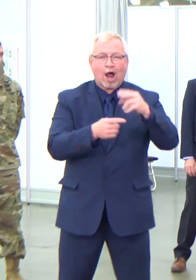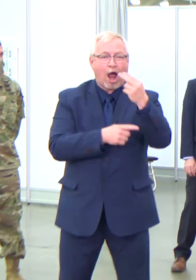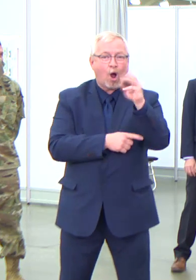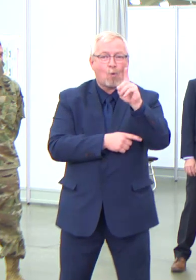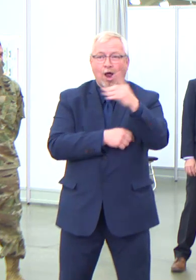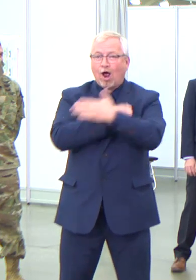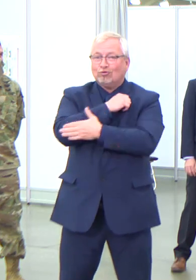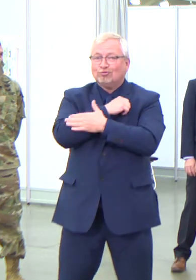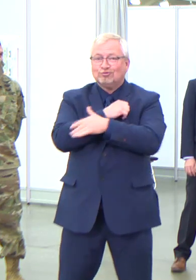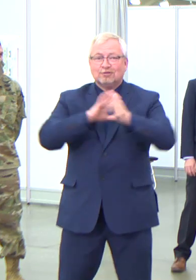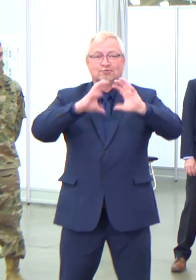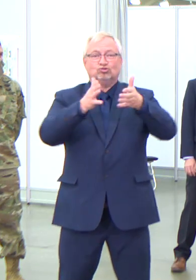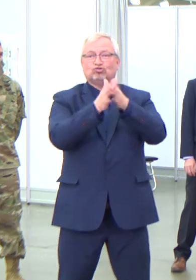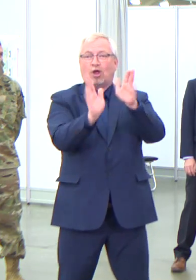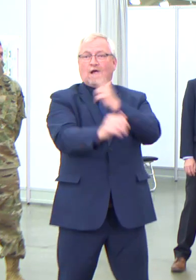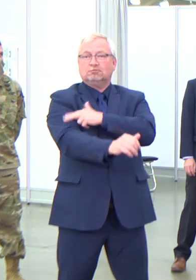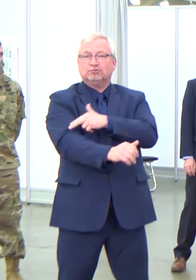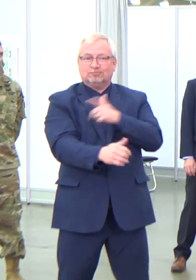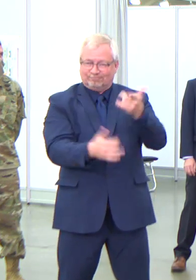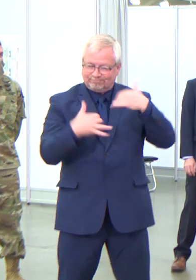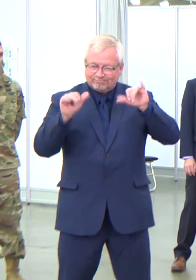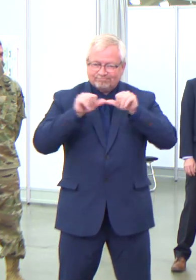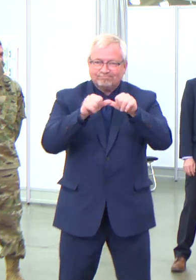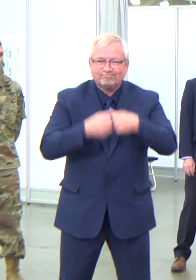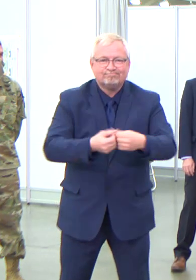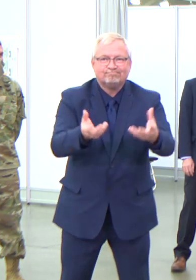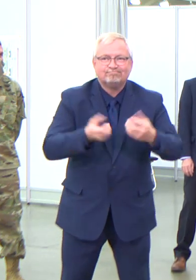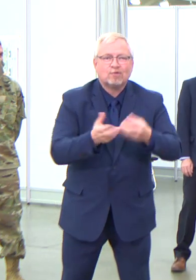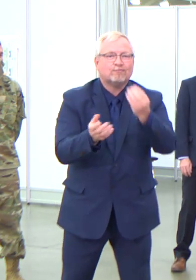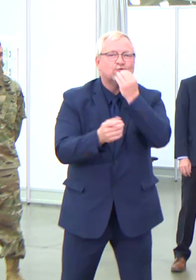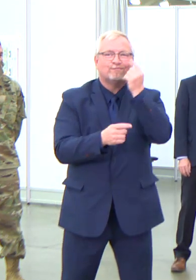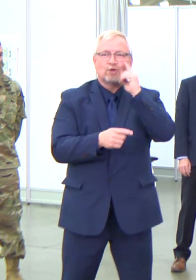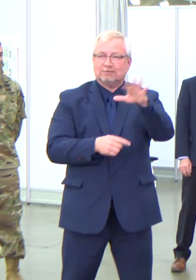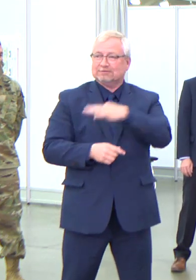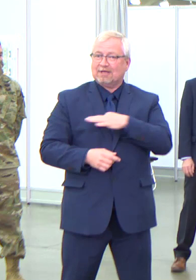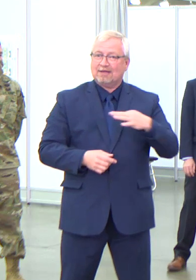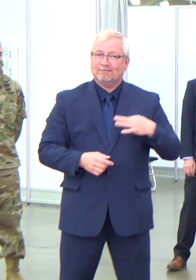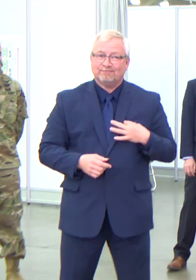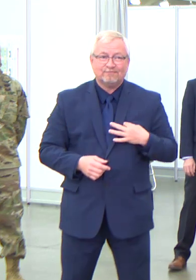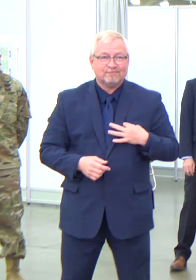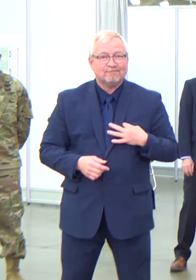Howard County General Hospital. Places like Sailing Specialties